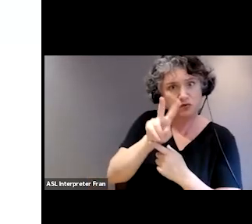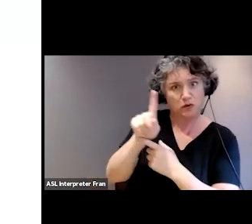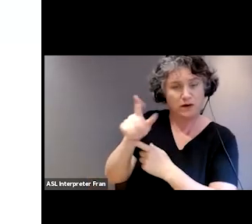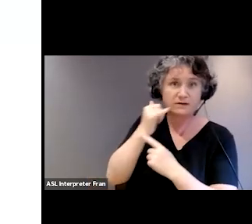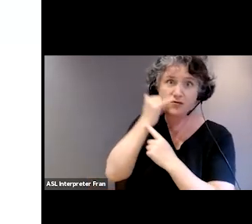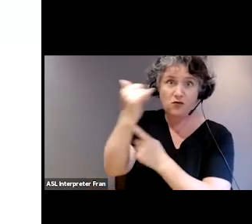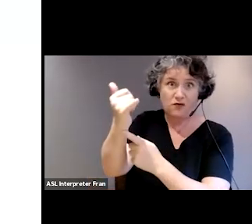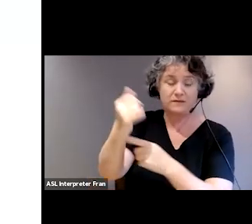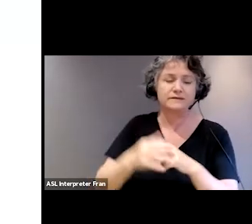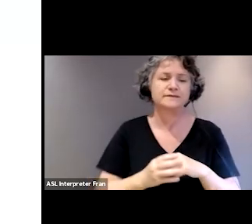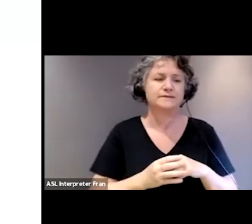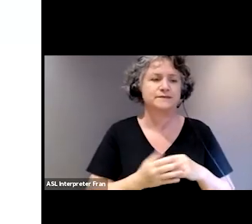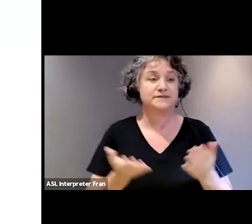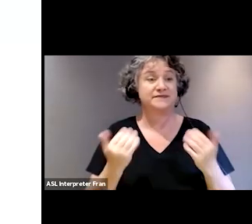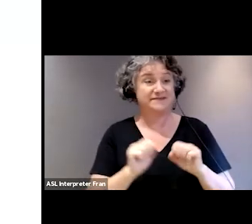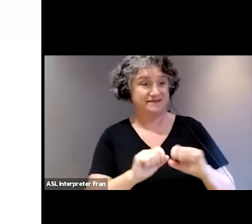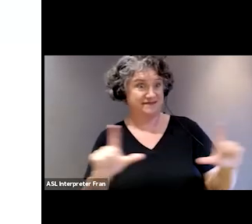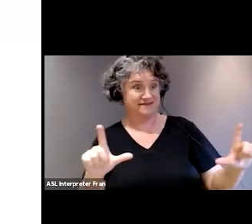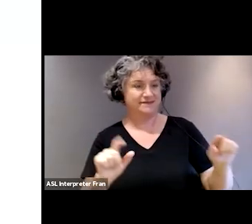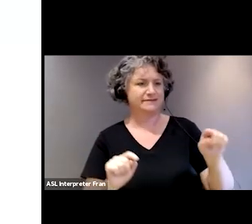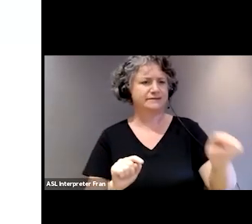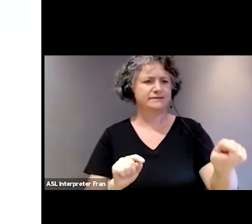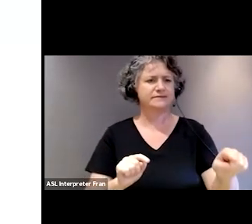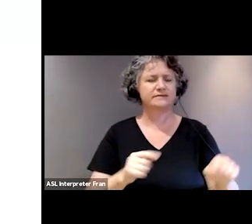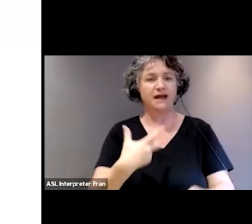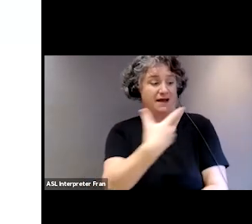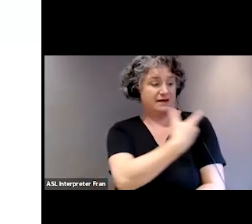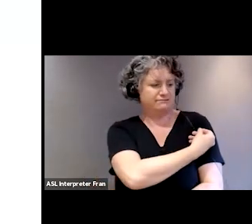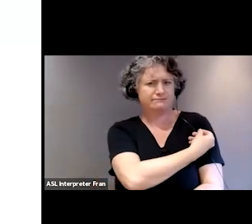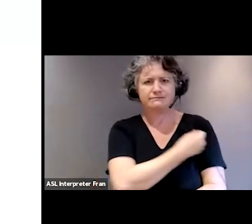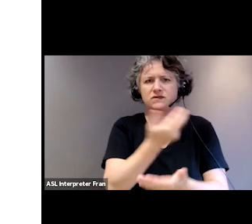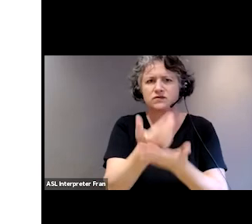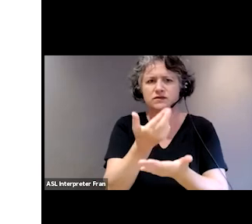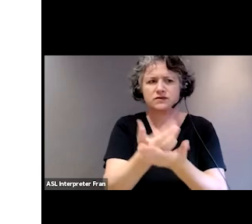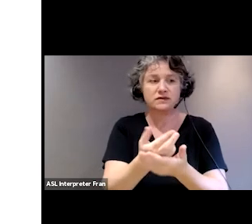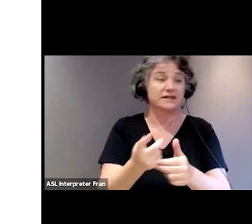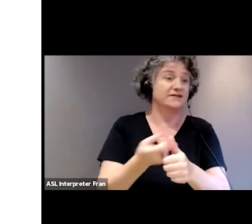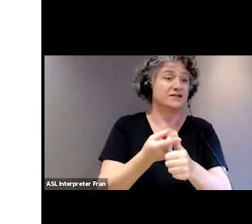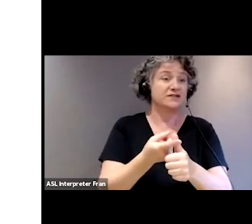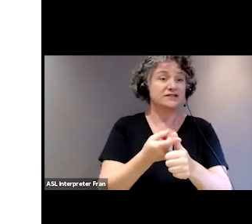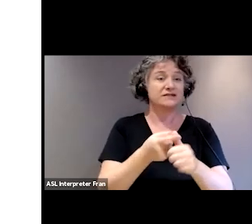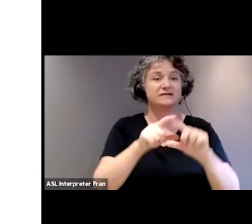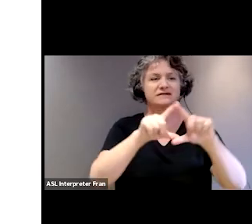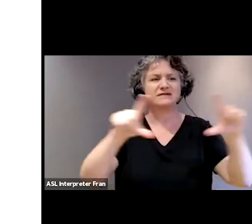of people.